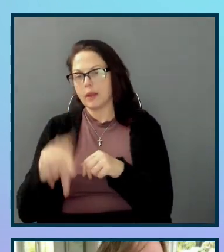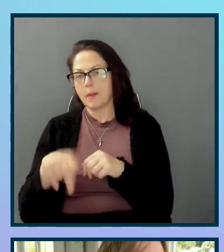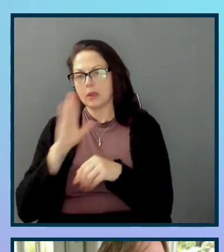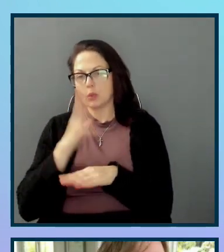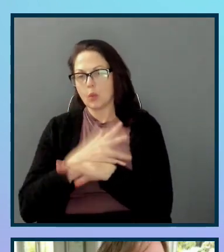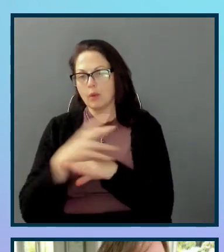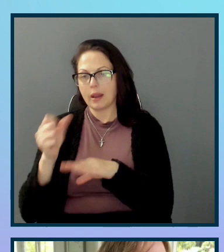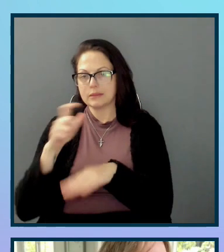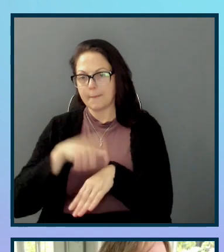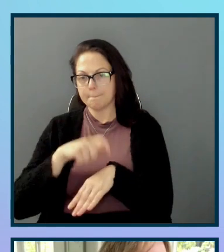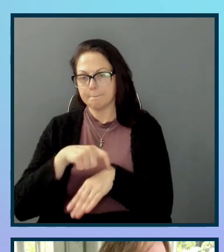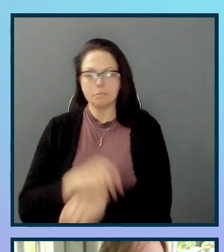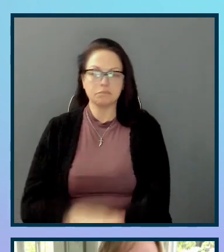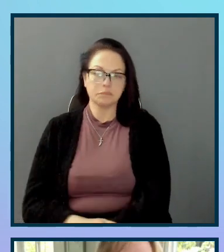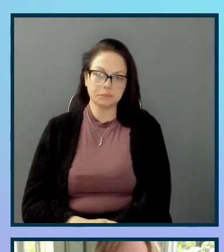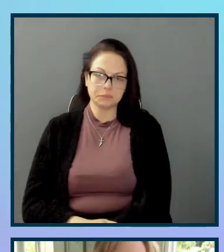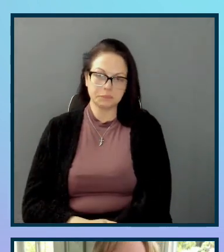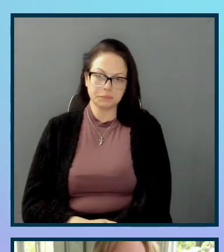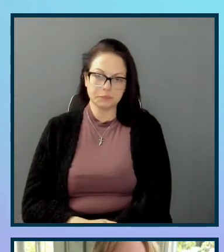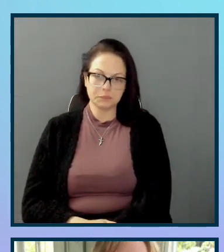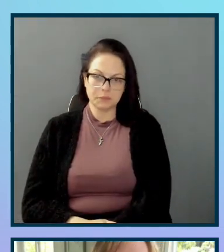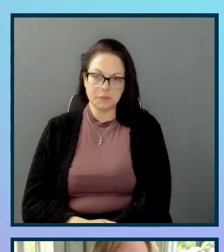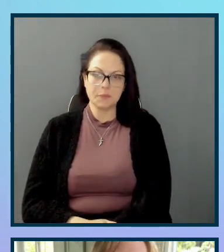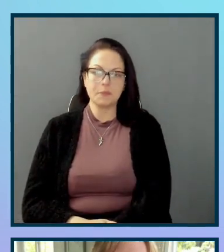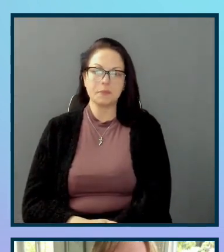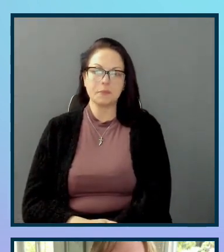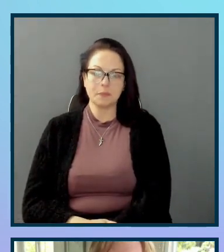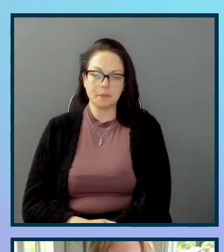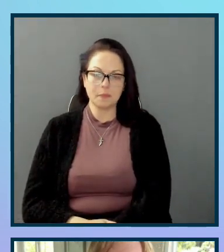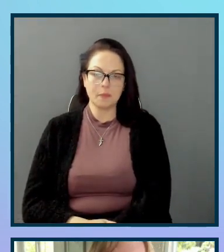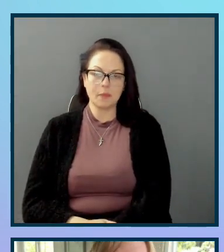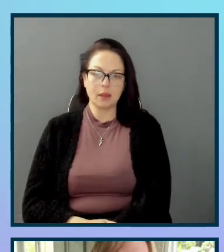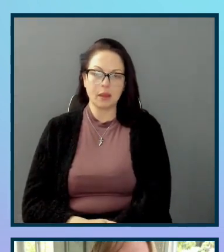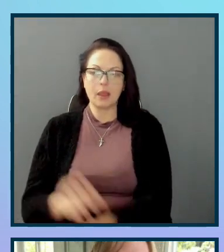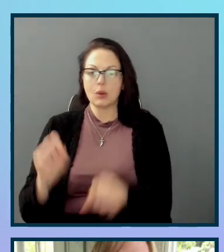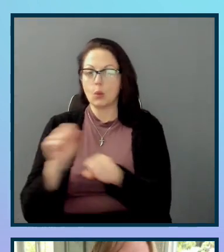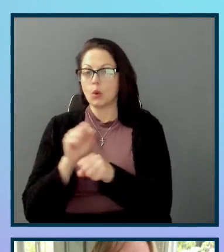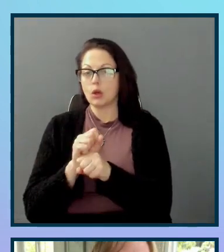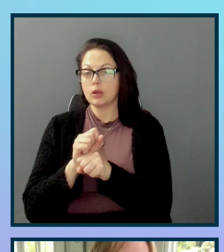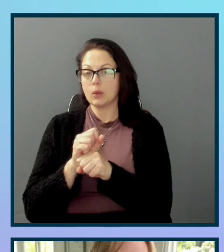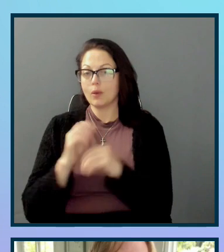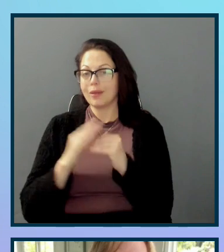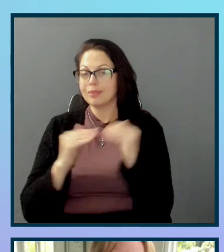and working with them in a layered capacity. So let me do this real quick.